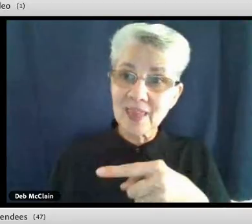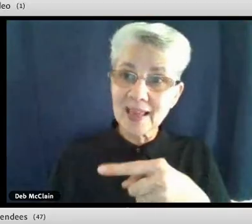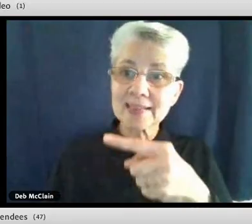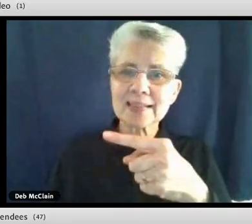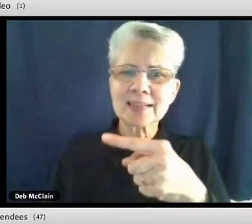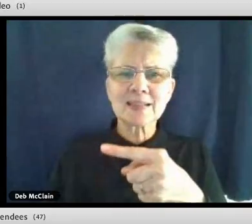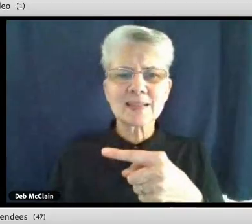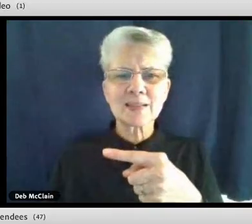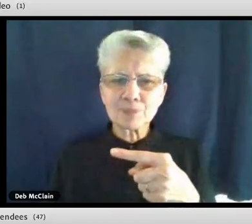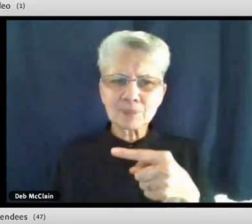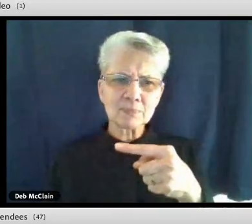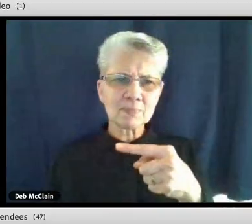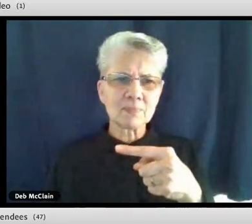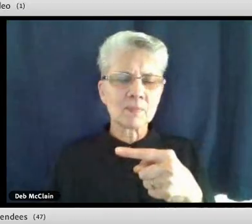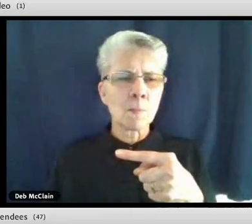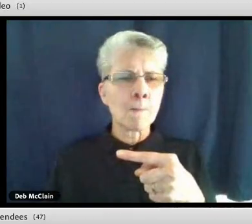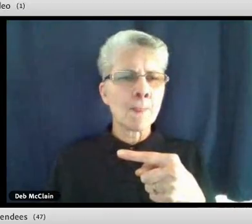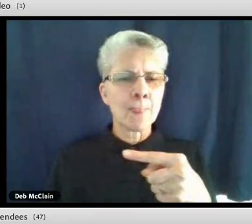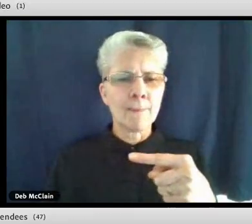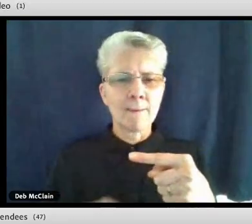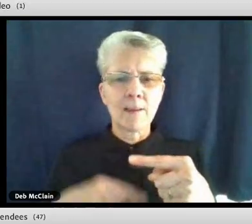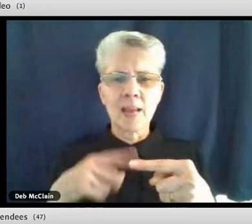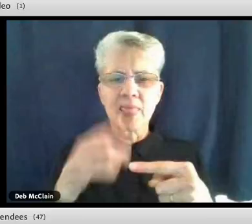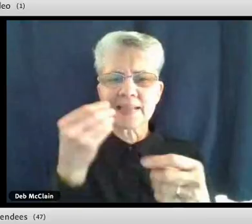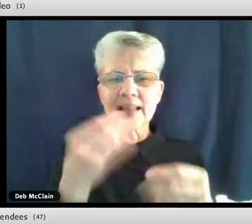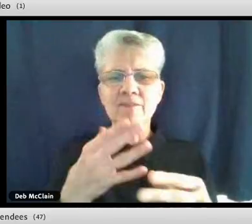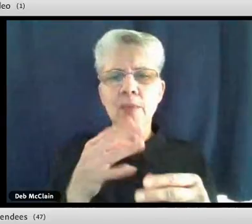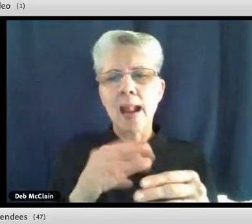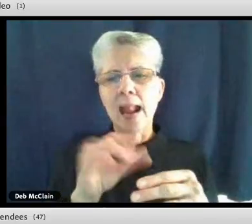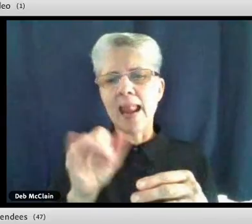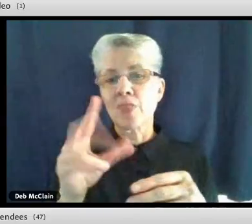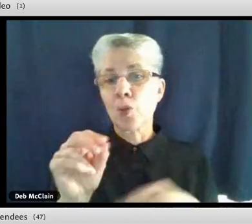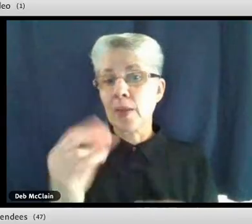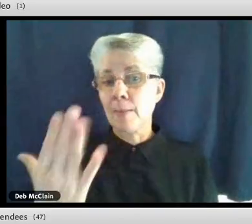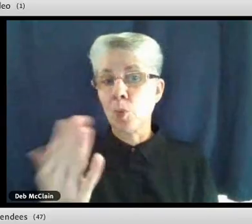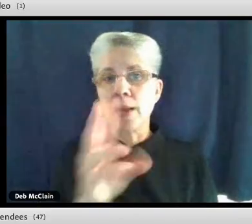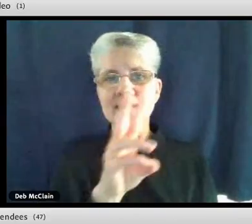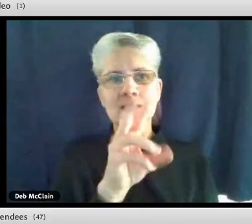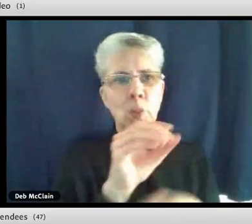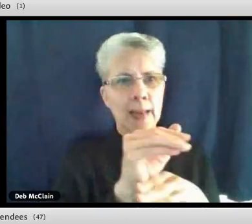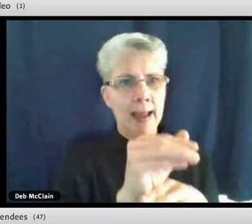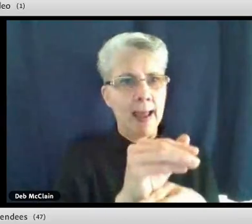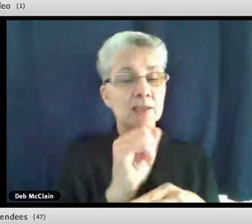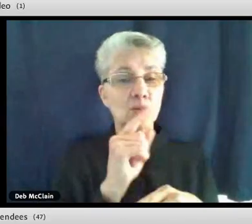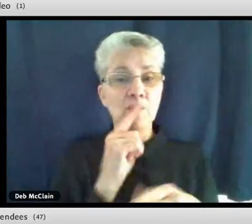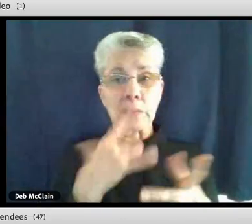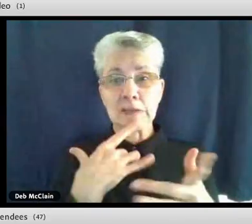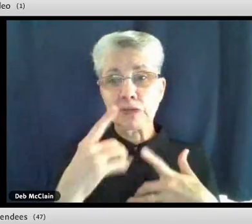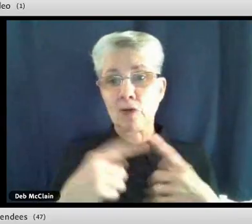you can see this barely, it says this data is updated at 11:30am and 6:30pm, so if you're just concerned with Florida,